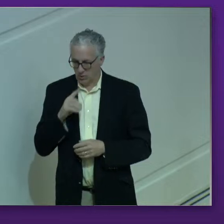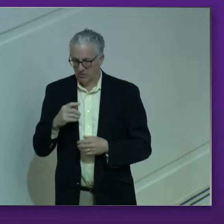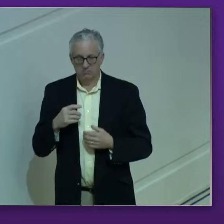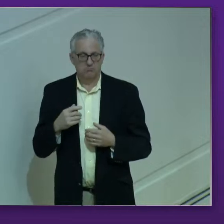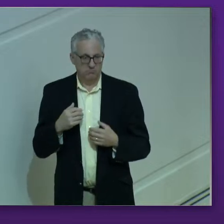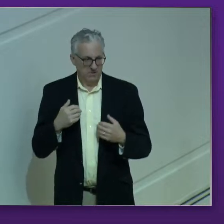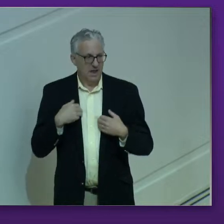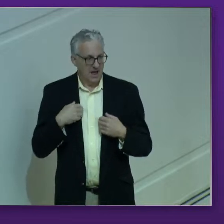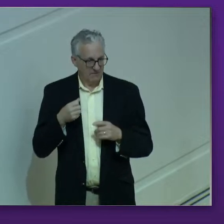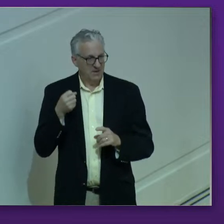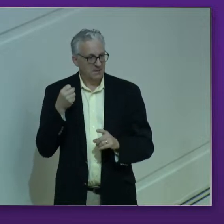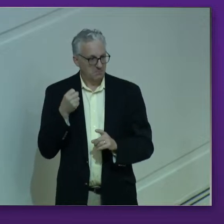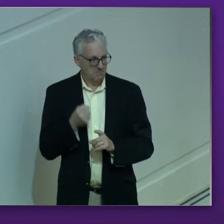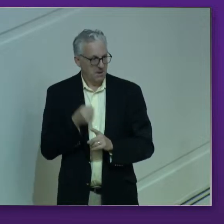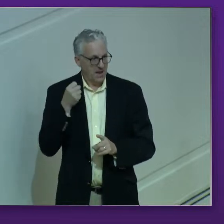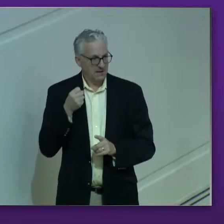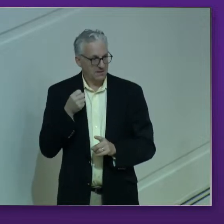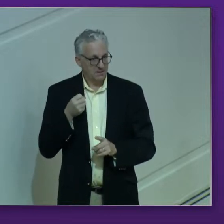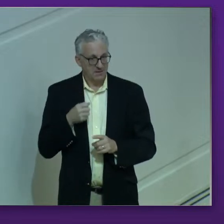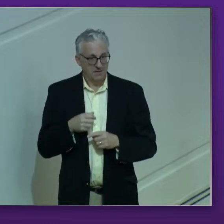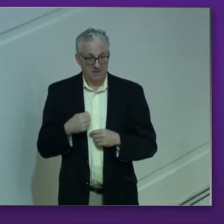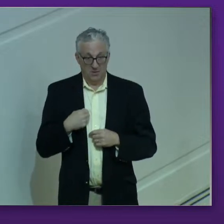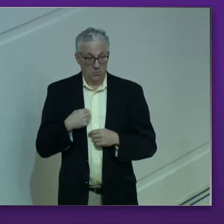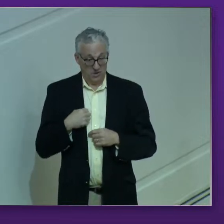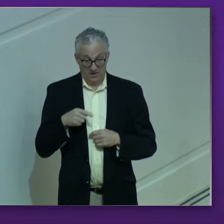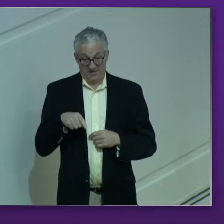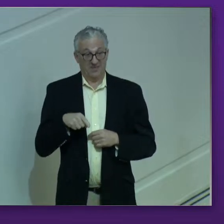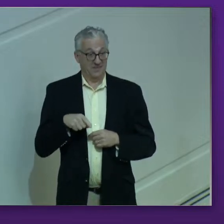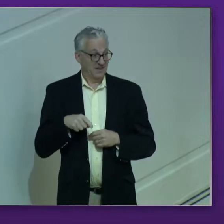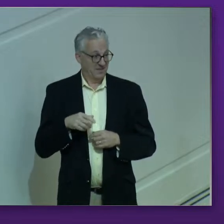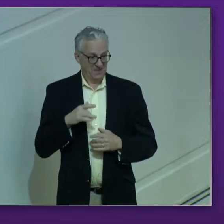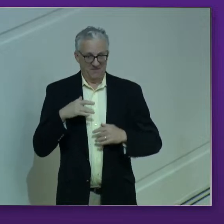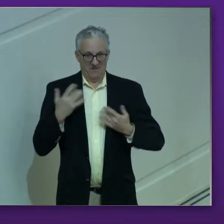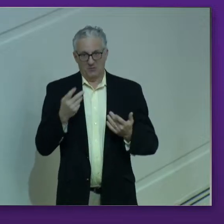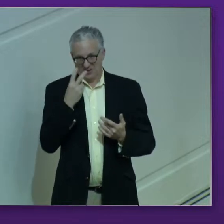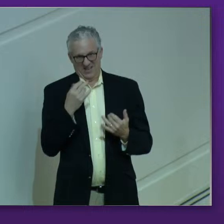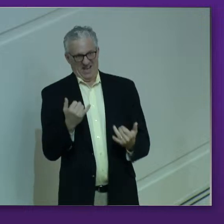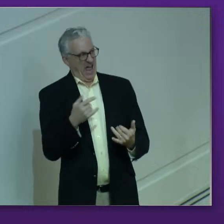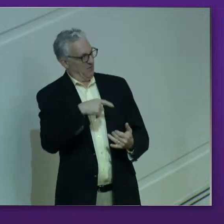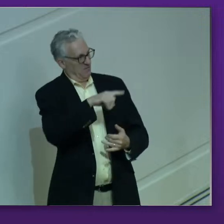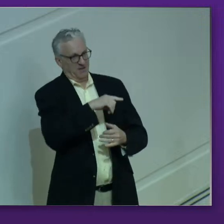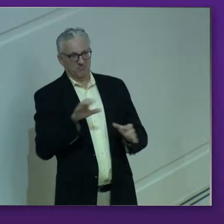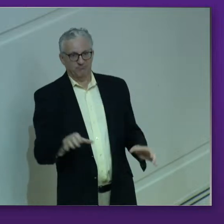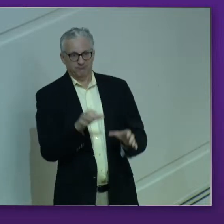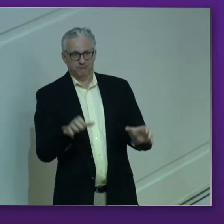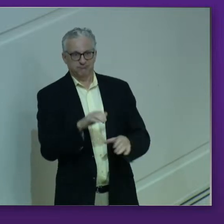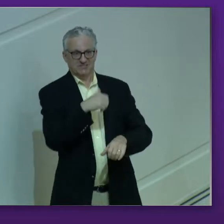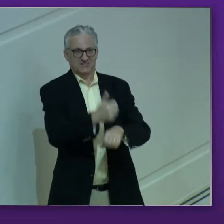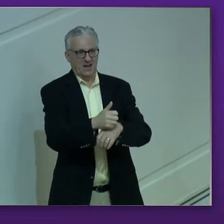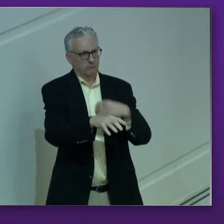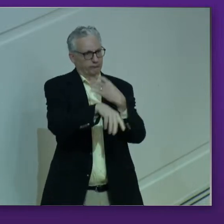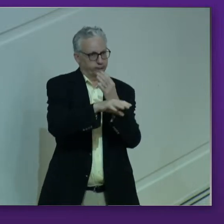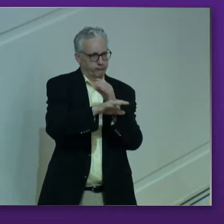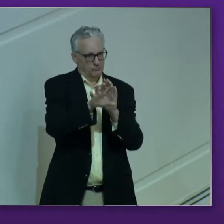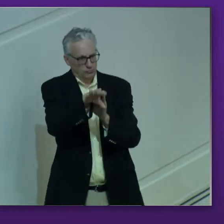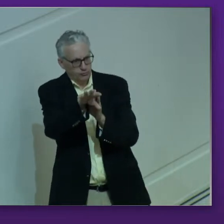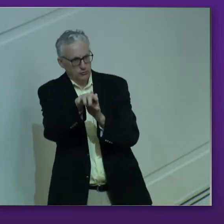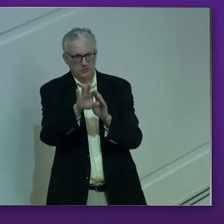AWESOME. I CAN'T SEE IF THEY ARE HERE RIGHT NOW THEY ARE FANTASTIC AS WELL. CLEARLY CLEARLY AND SEE